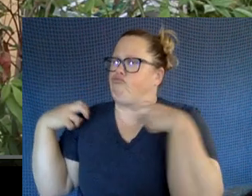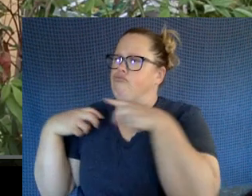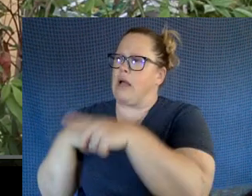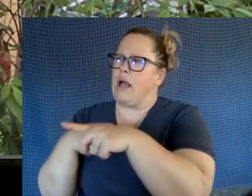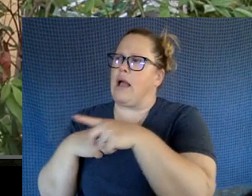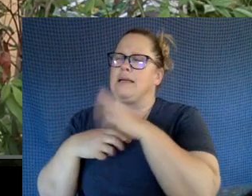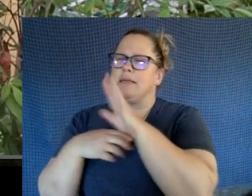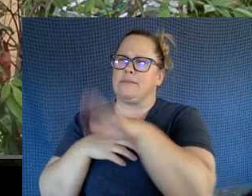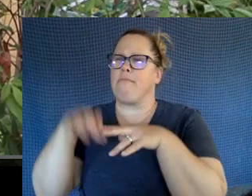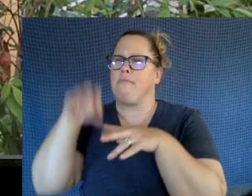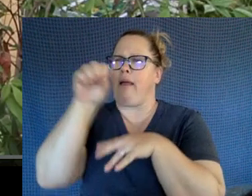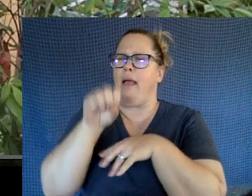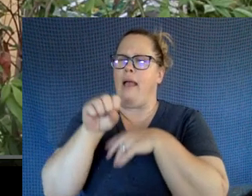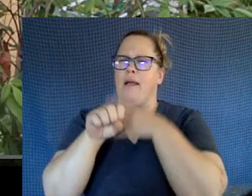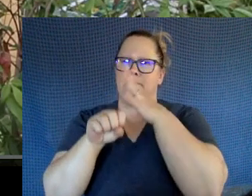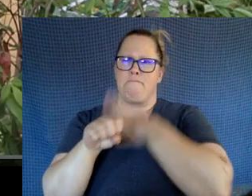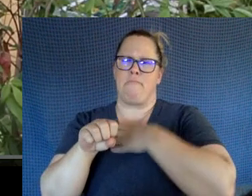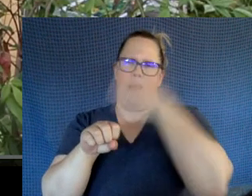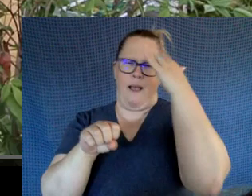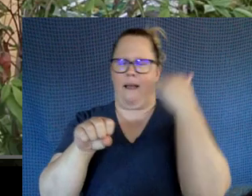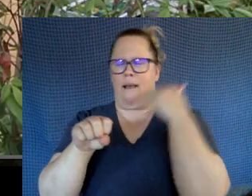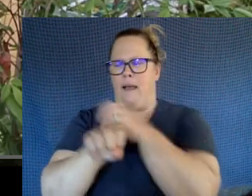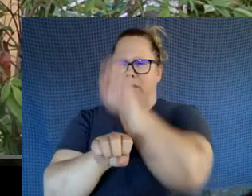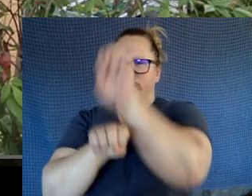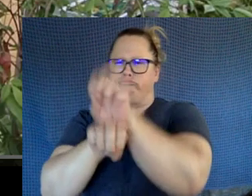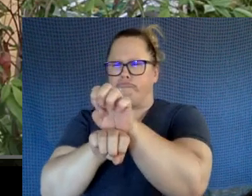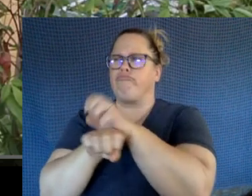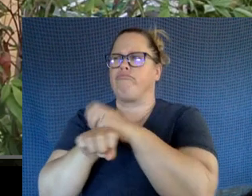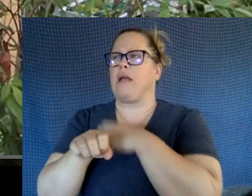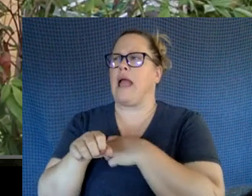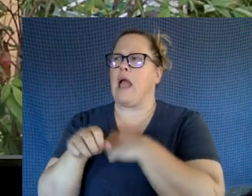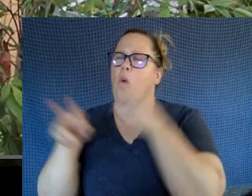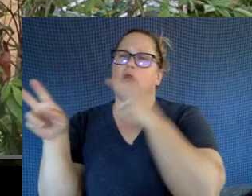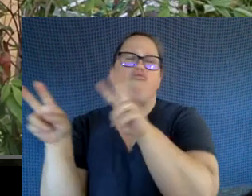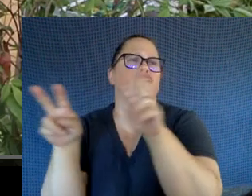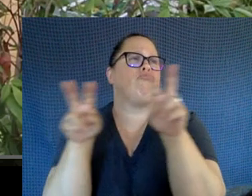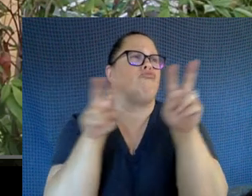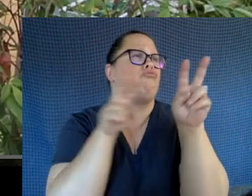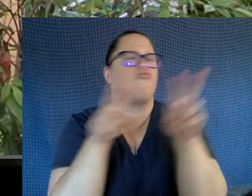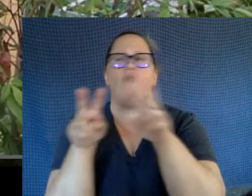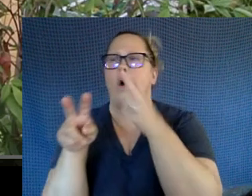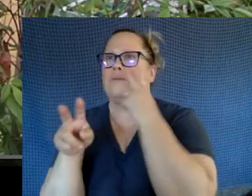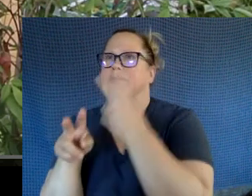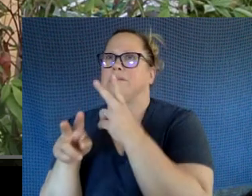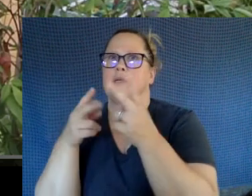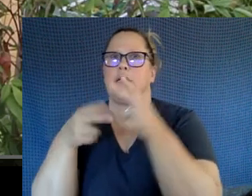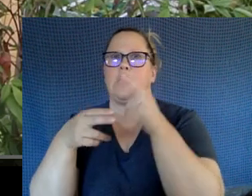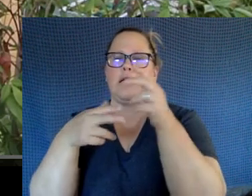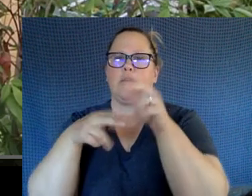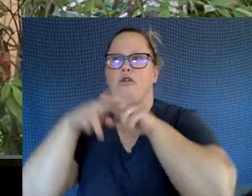I'm a strong and mighty tower. We're watching good trains go by hour after